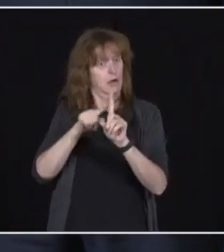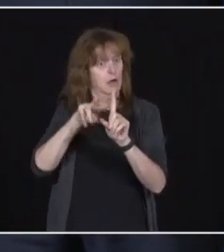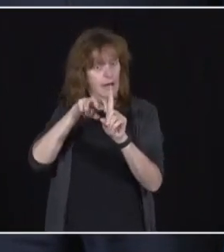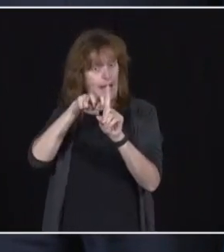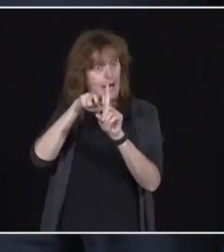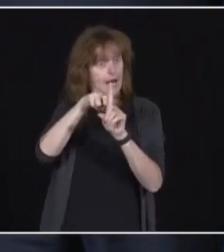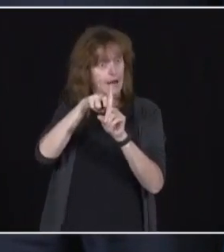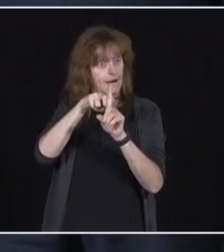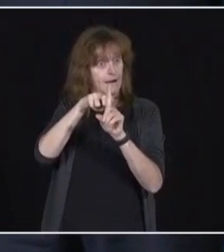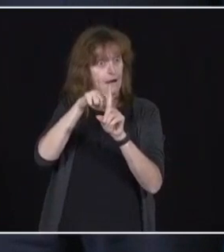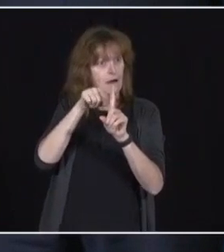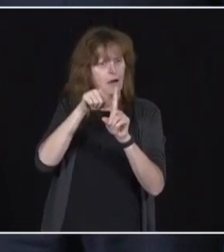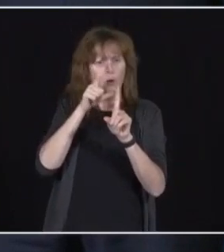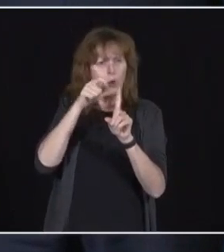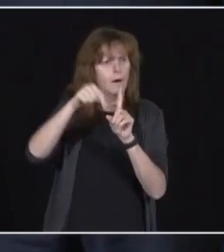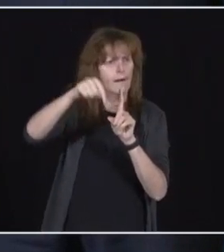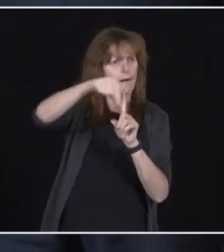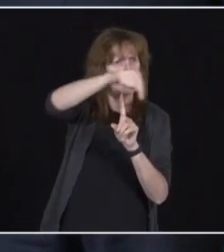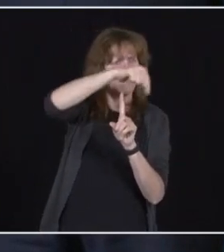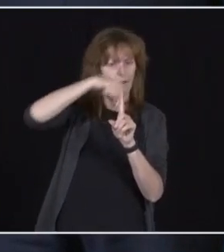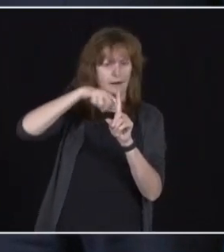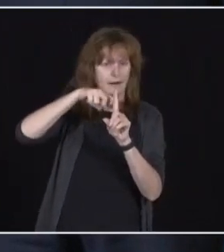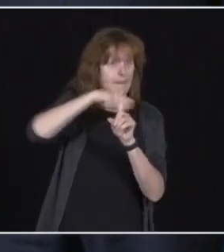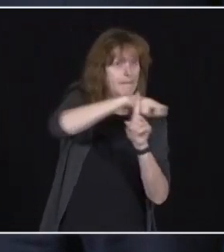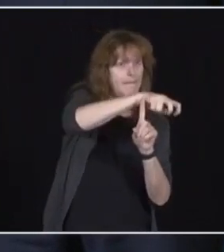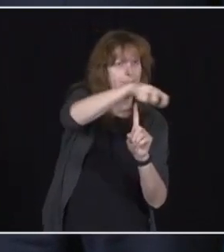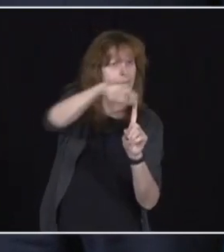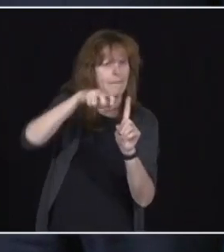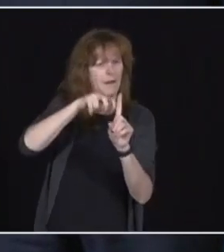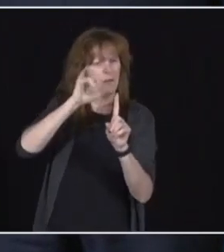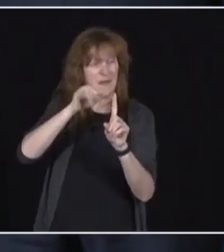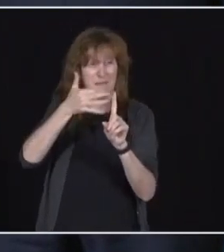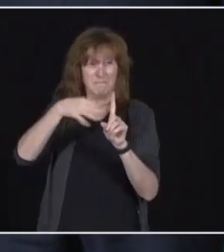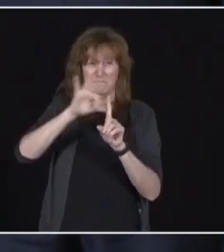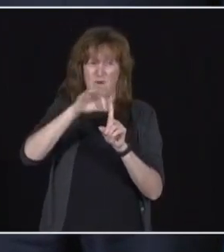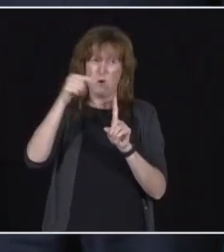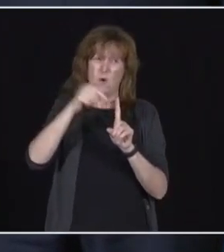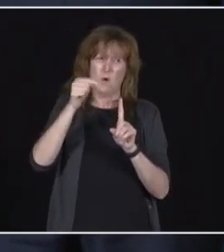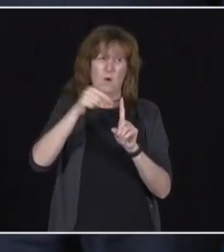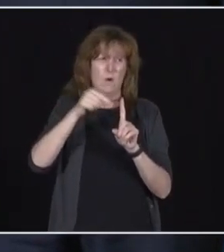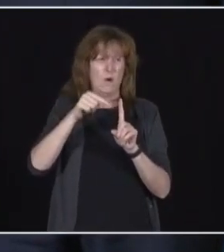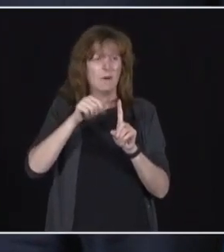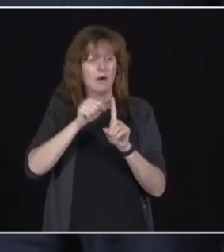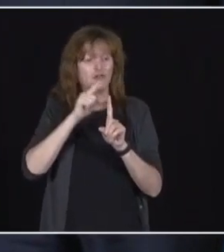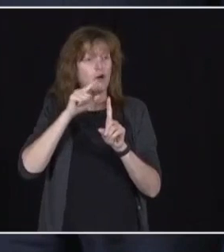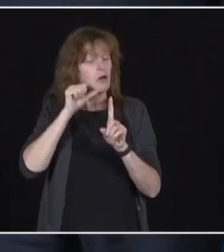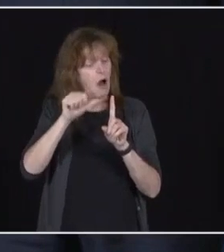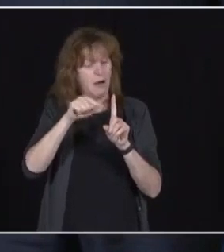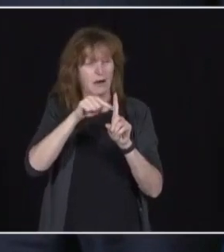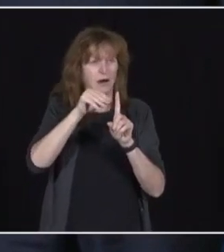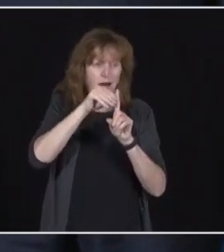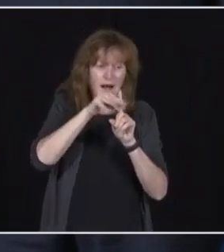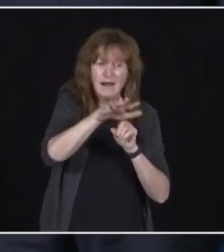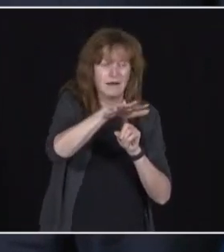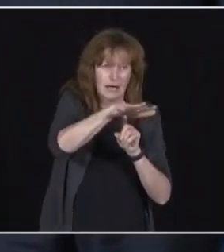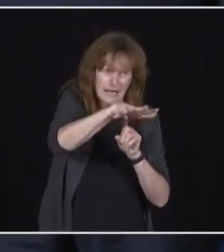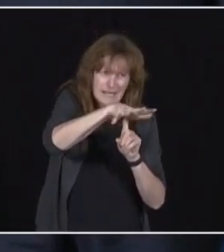Early detection of an containing new cases of this virus have been and will remain critical as we look to put a stop at to the spread of